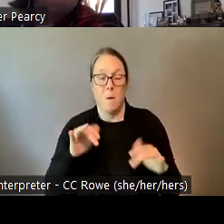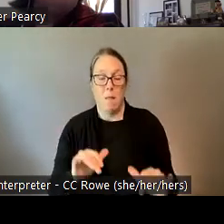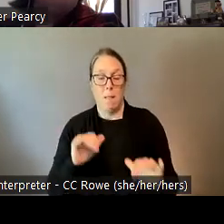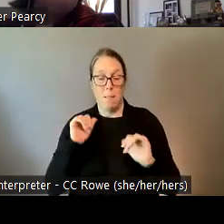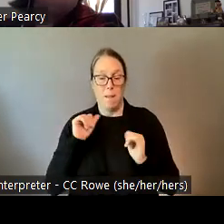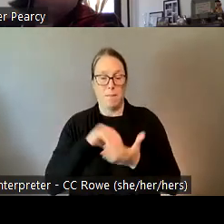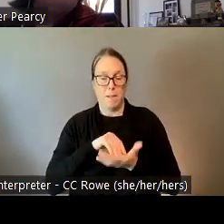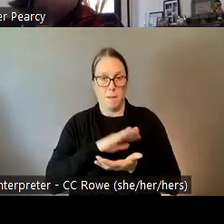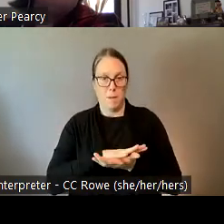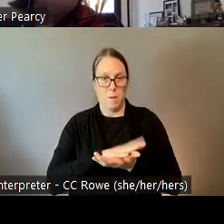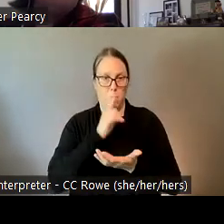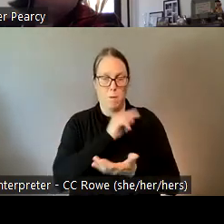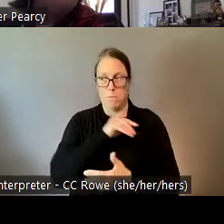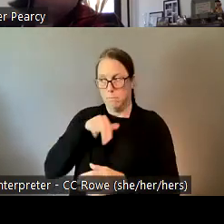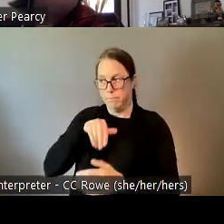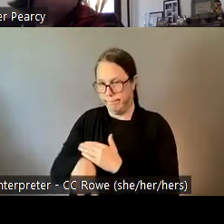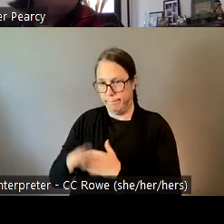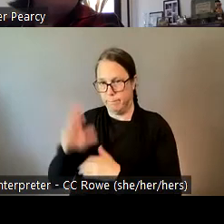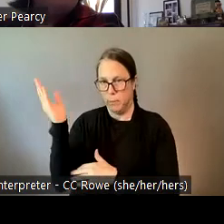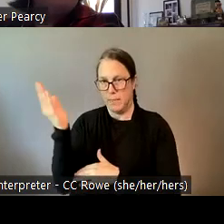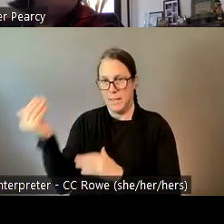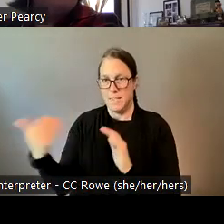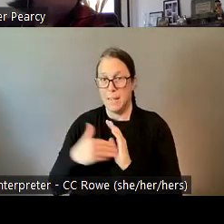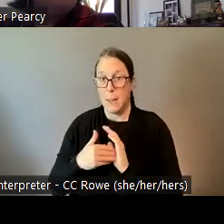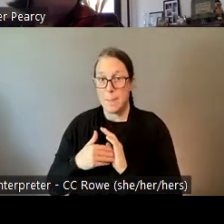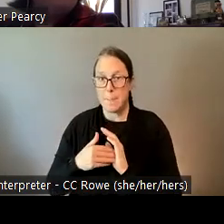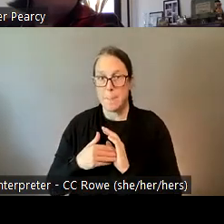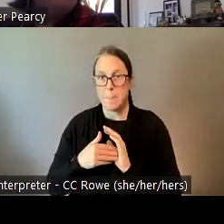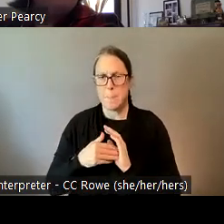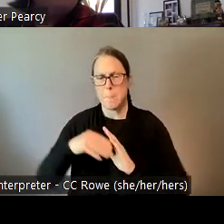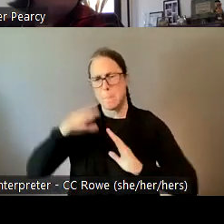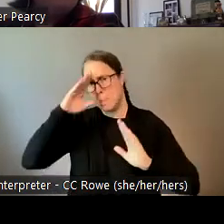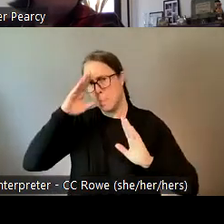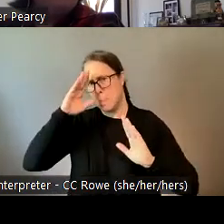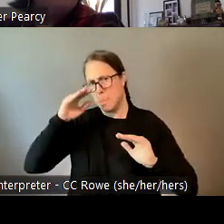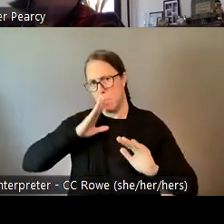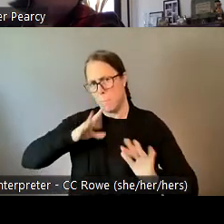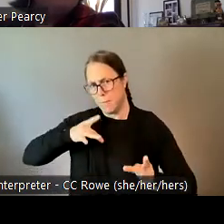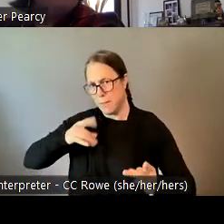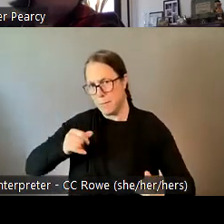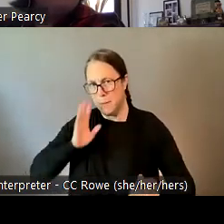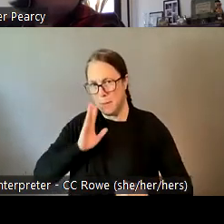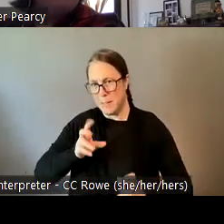and go back into the presentation and hopefully it'll go smoothly and we can actually see everything.